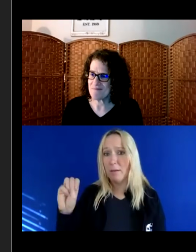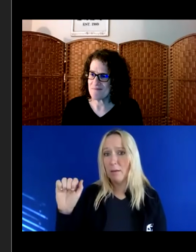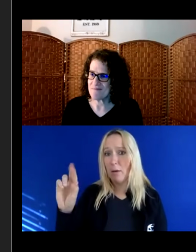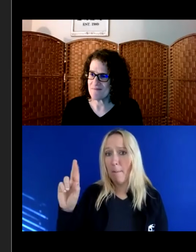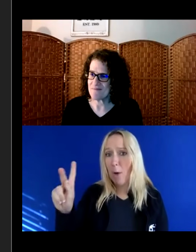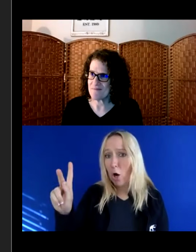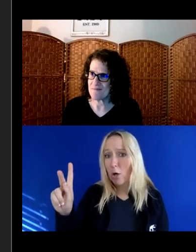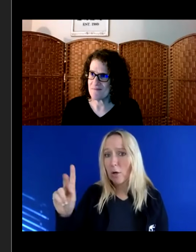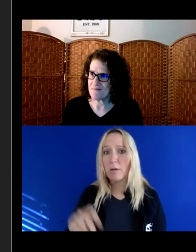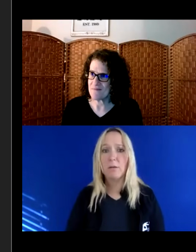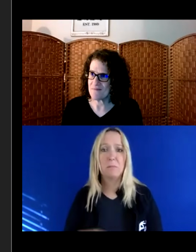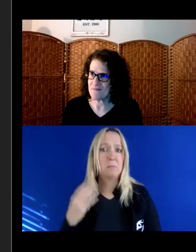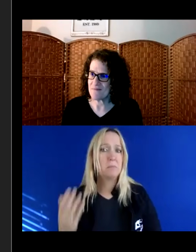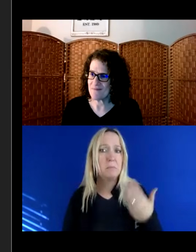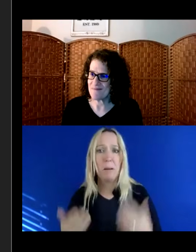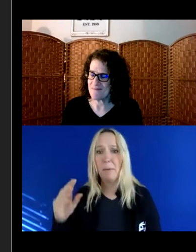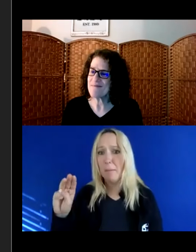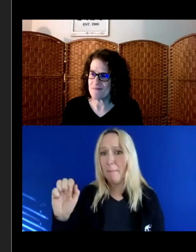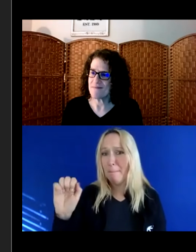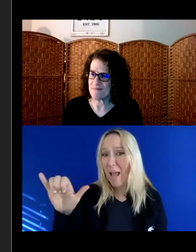And we can see what we can improve for the future.